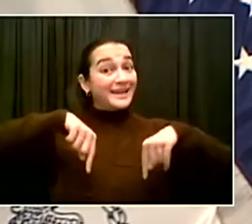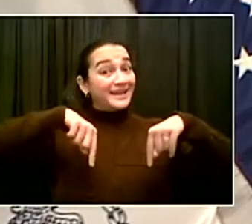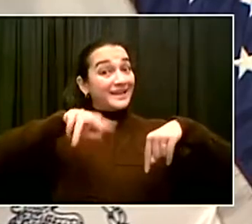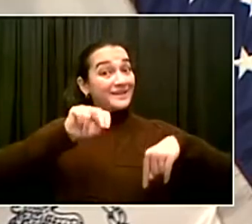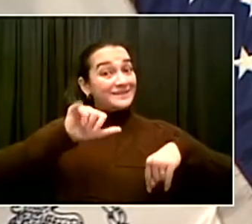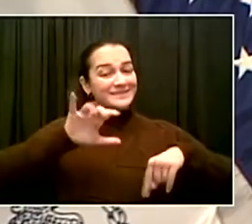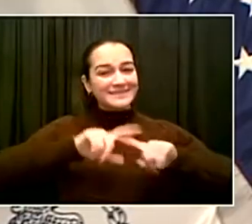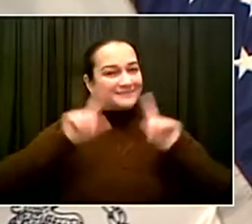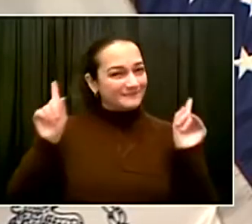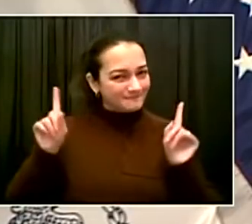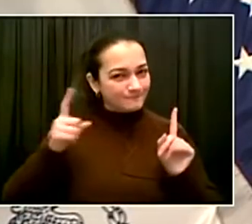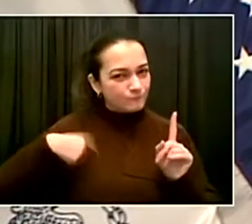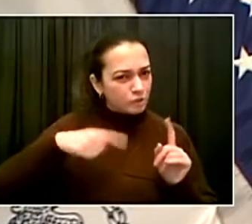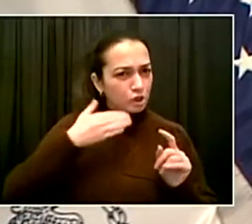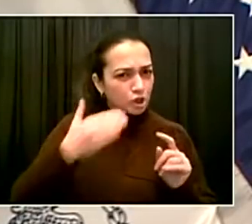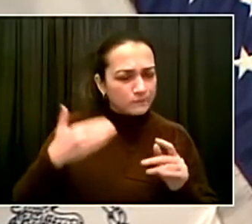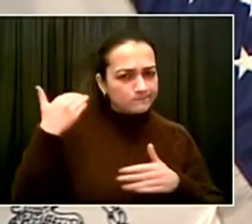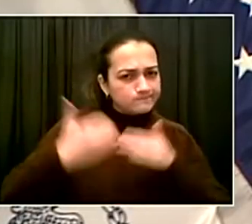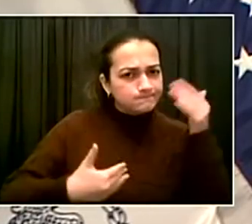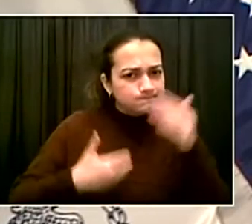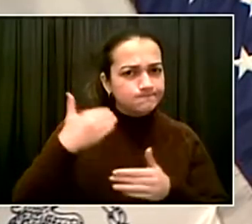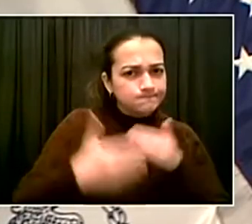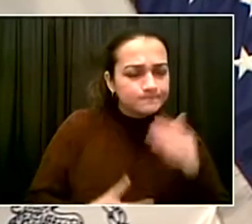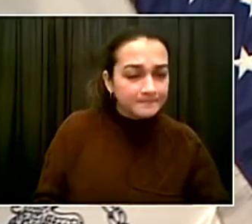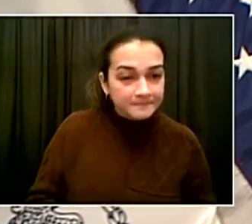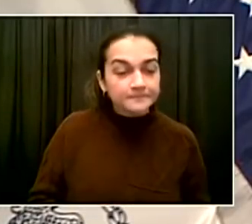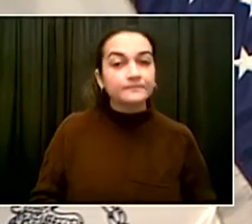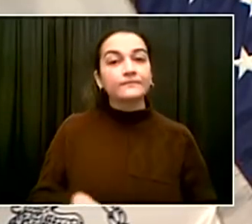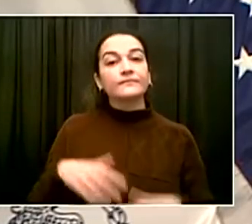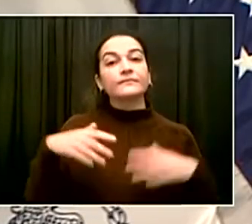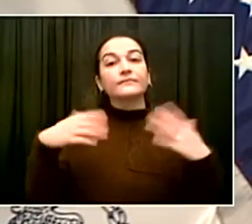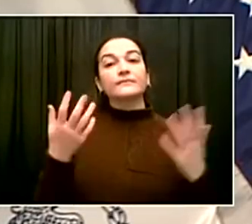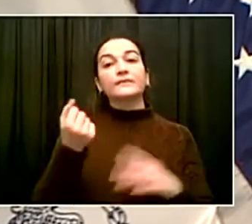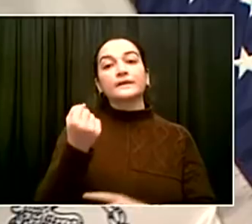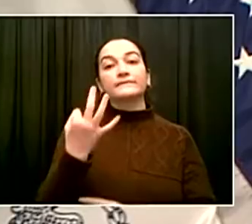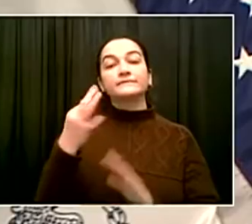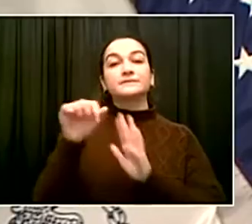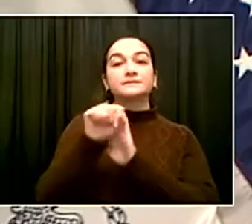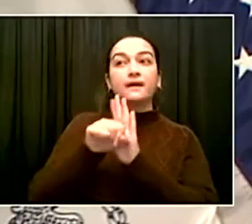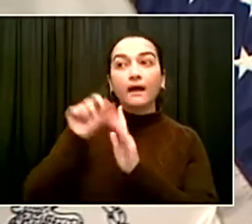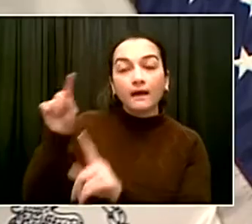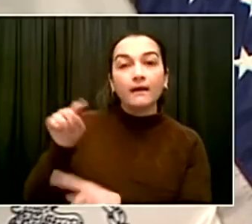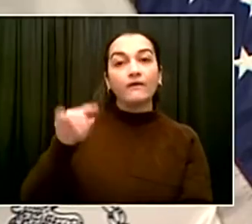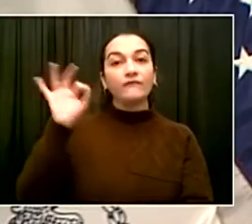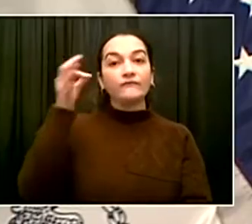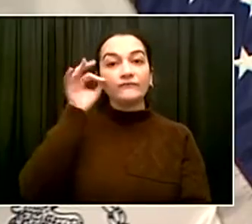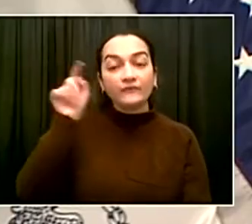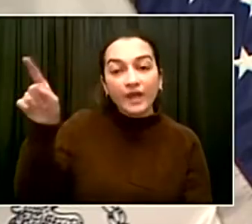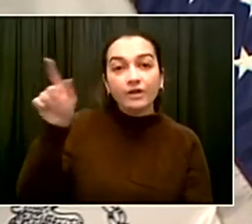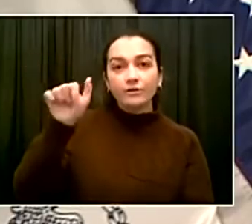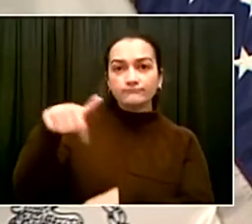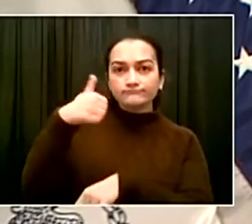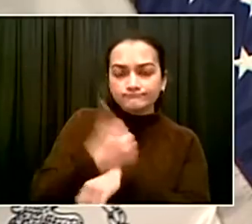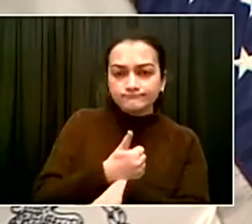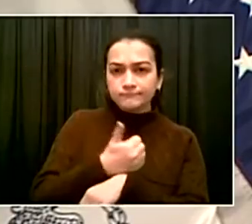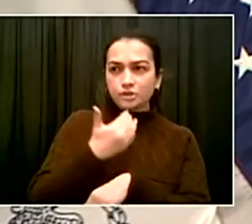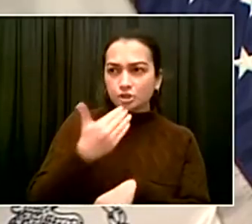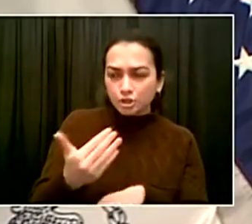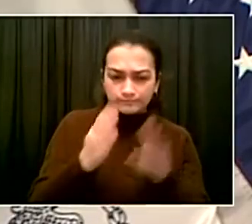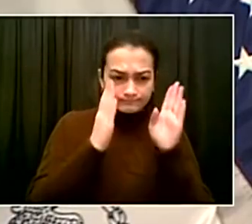THE STATE. SO I WANT TO BE CLEAR, YOU KNOW, WE ARE ALL IN THIS TOGETHER. SOME PARTS OF THE STATE ARE HURTING VERY BAD RIGHT NOW. WE WELCOME, OF COURSE, ANY HELP